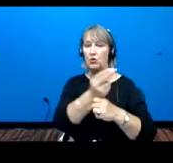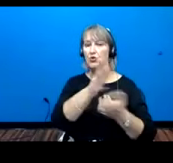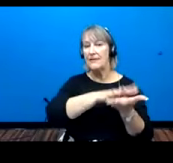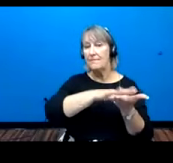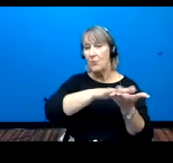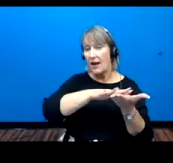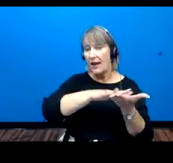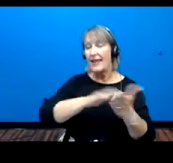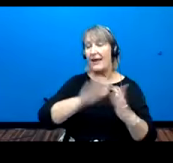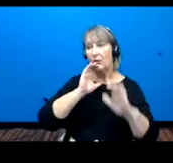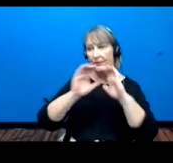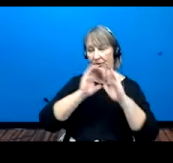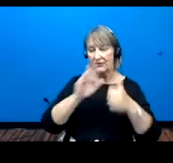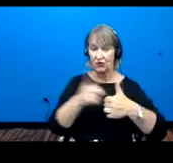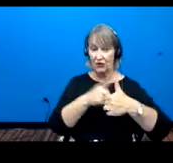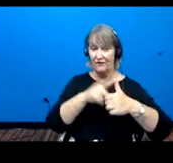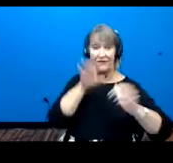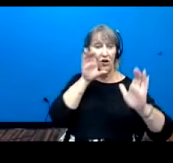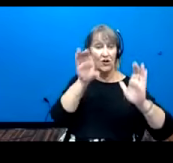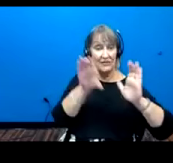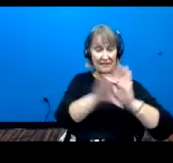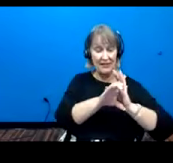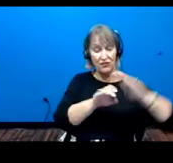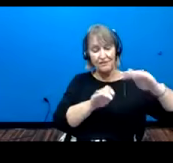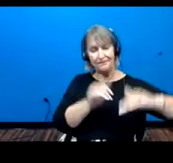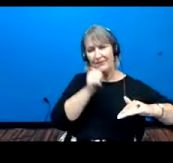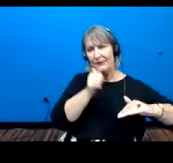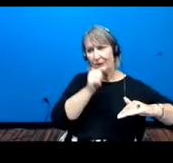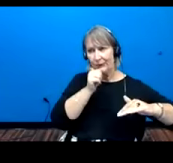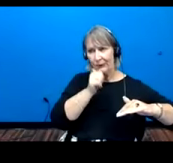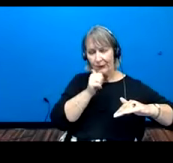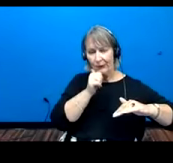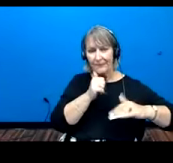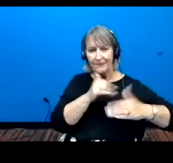So the very first one is of a little girl, and she is just moving her fingers